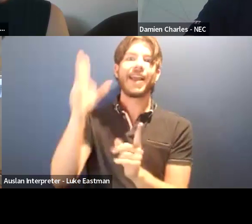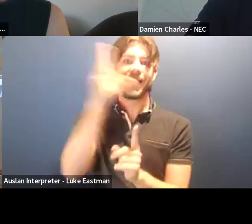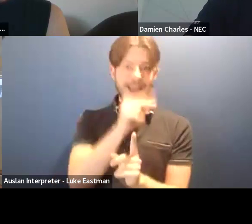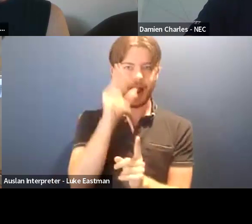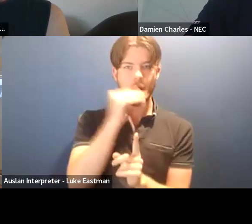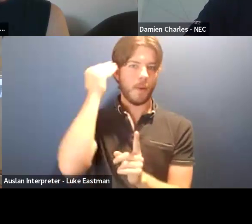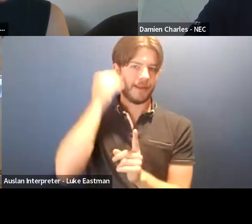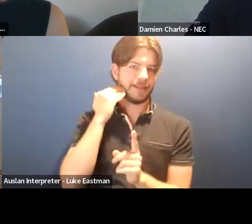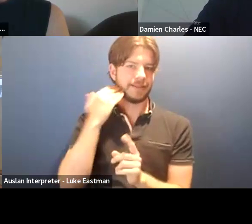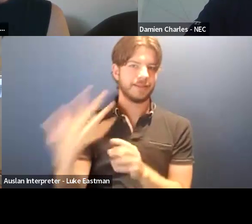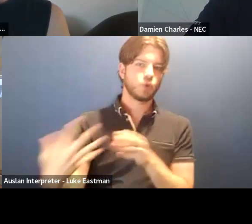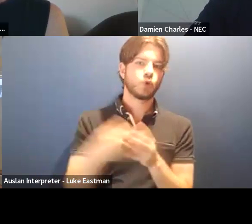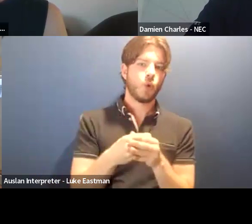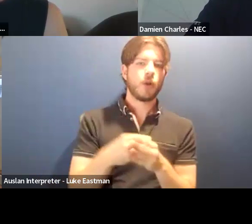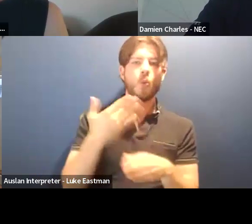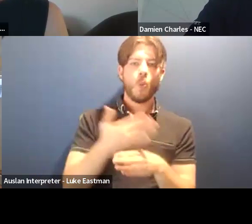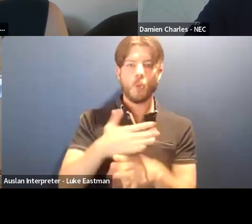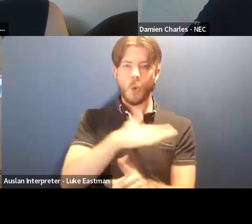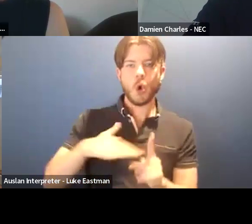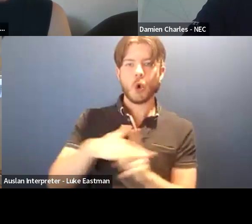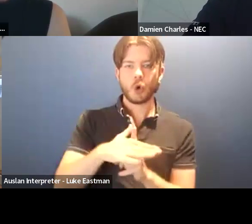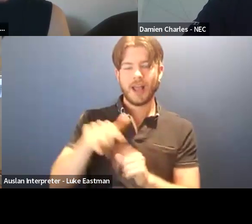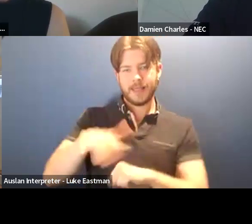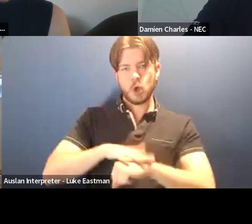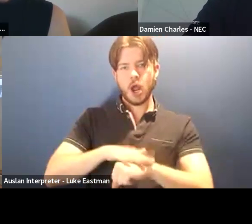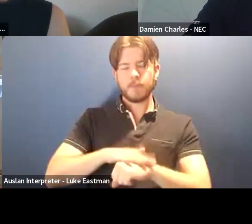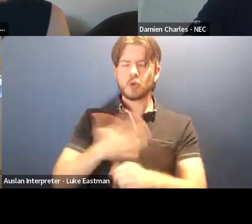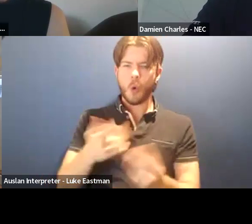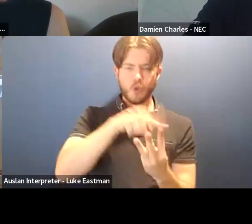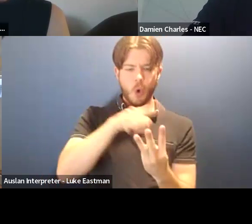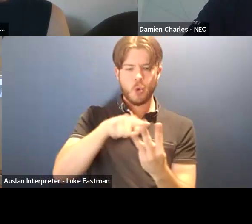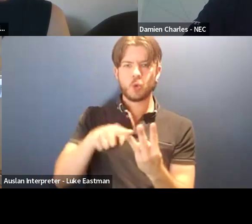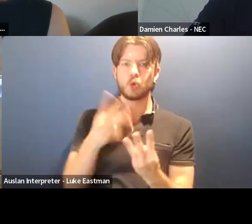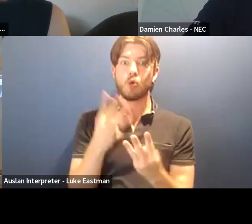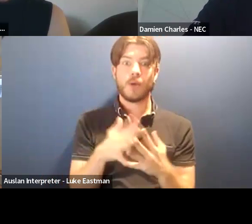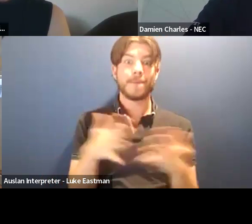kind of the three factors that we've looked at across that time and